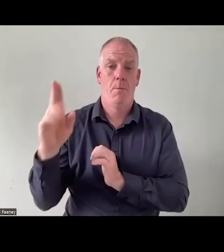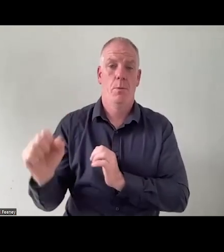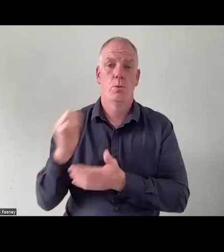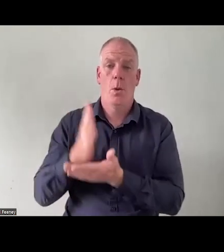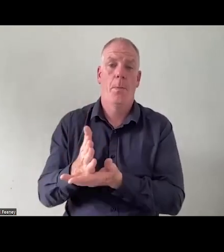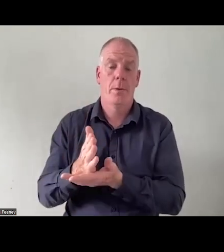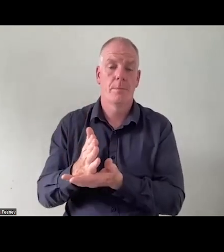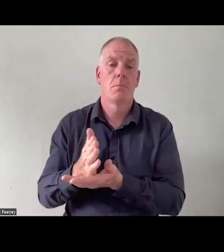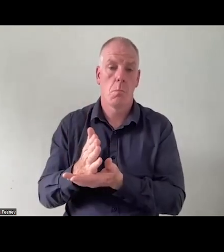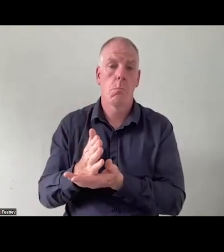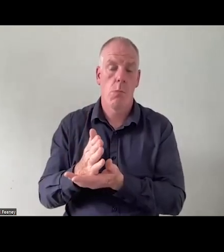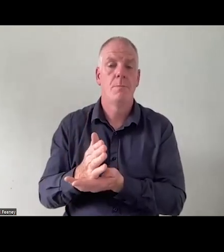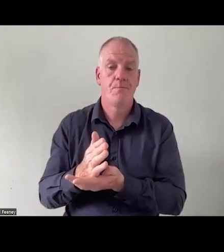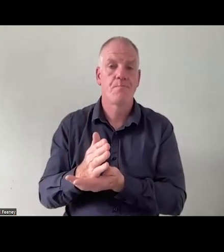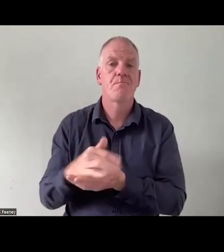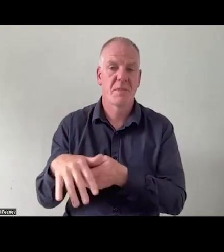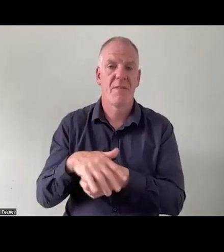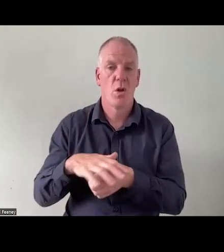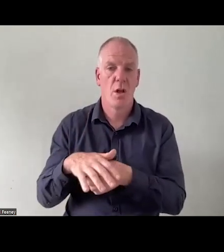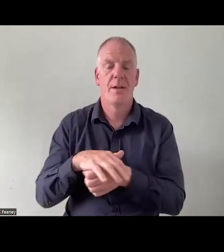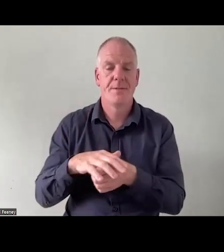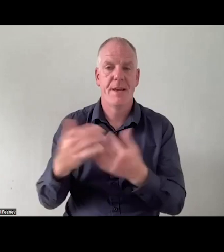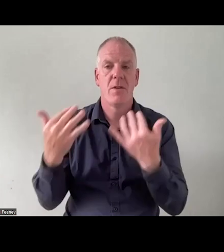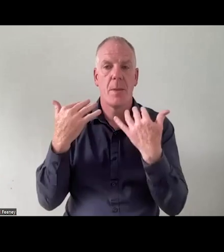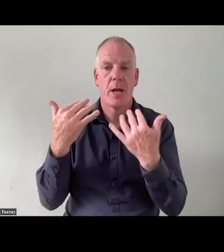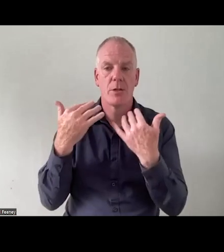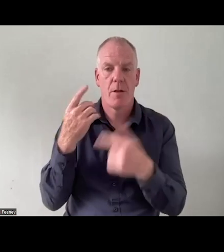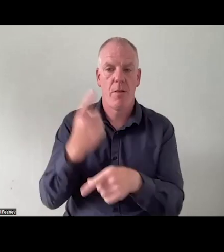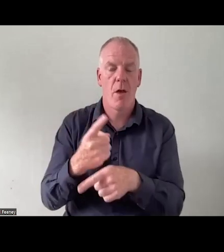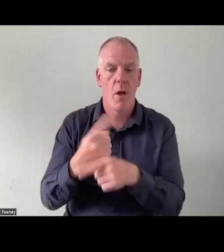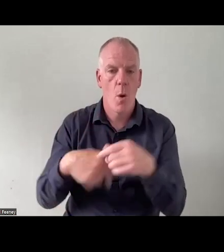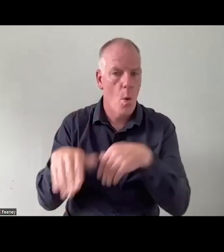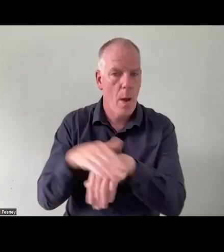So, again, providing information as to where the bus stop is, how to get there,